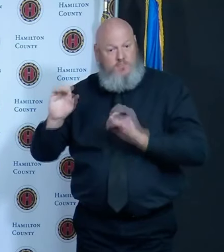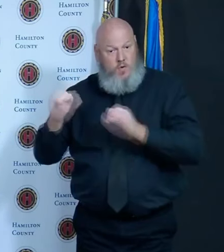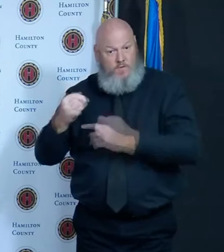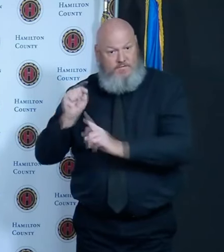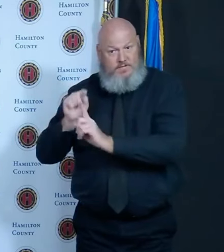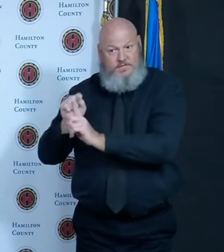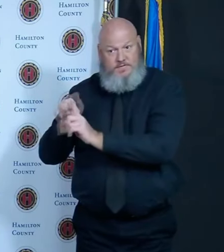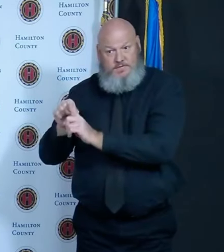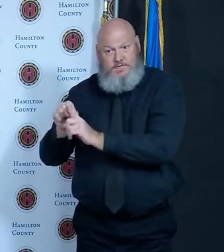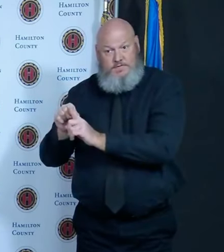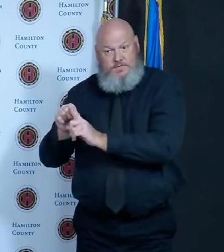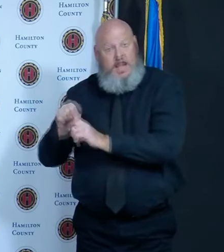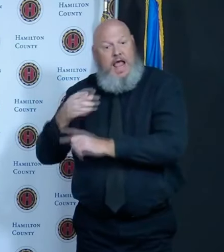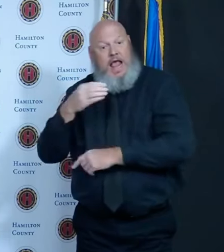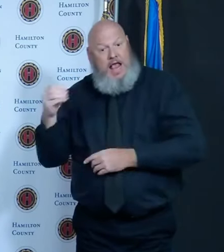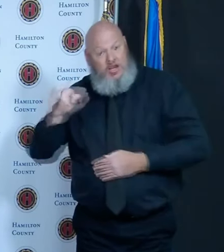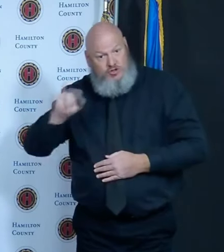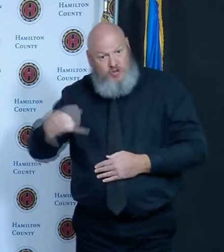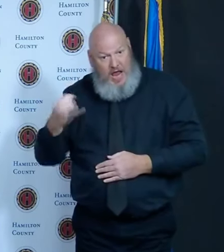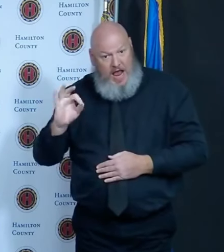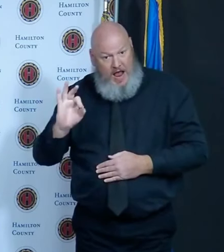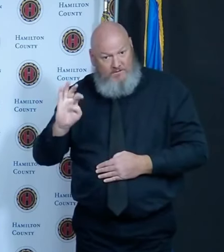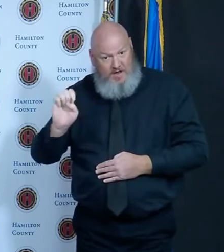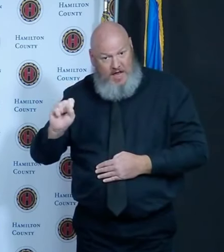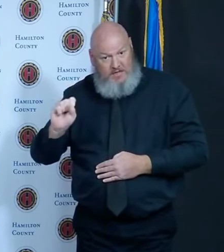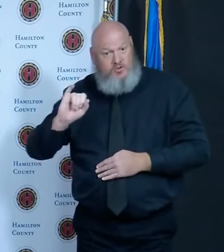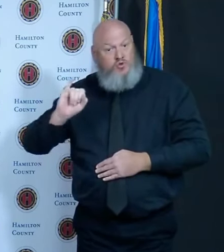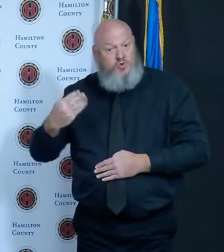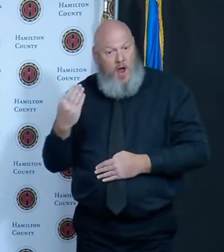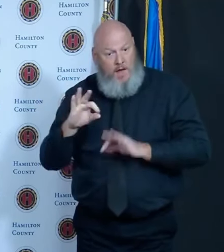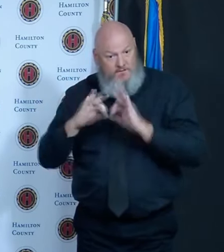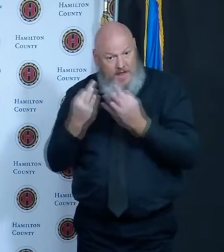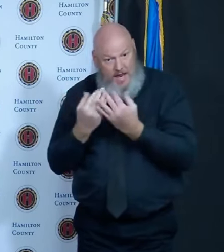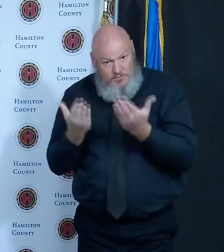Sheriff's Office the SPCA through the Dog Warden's office